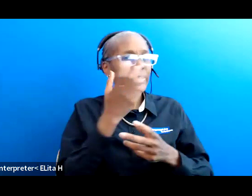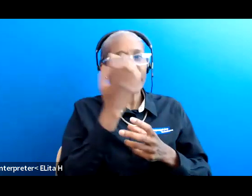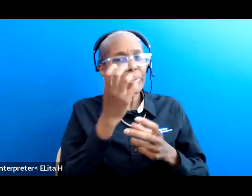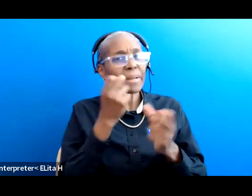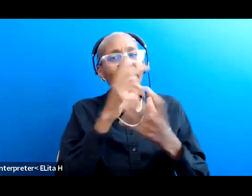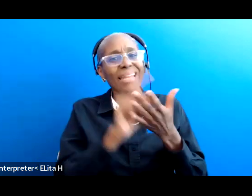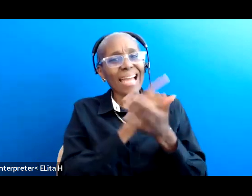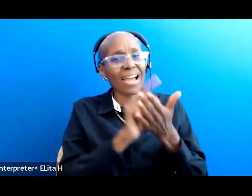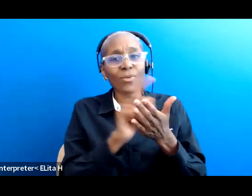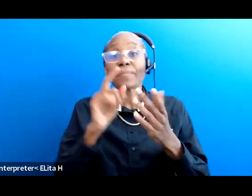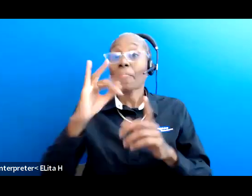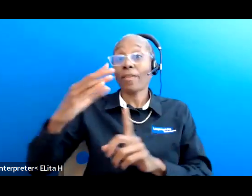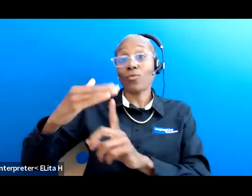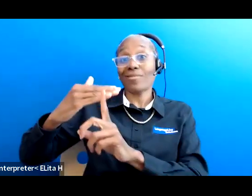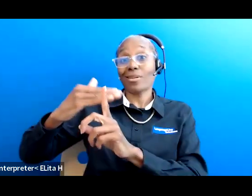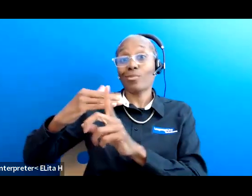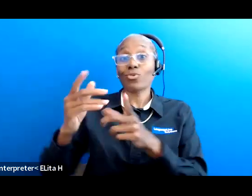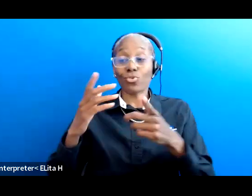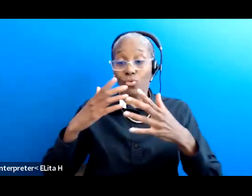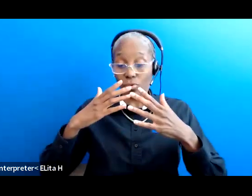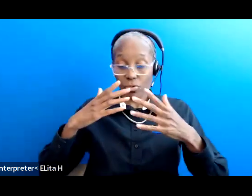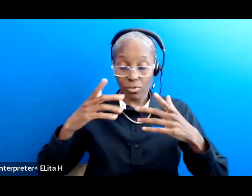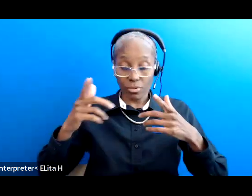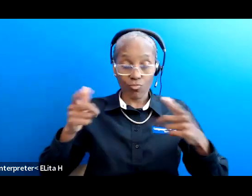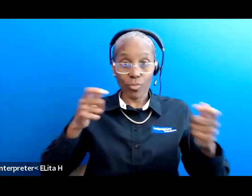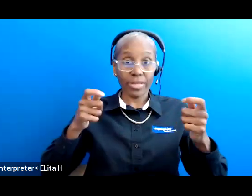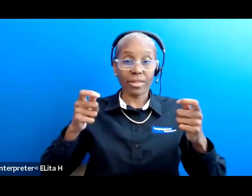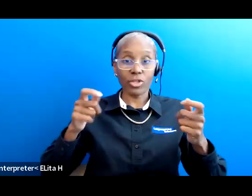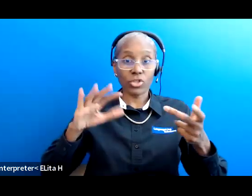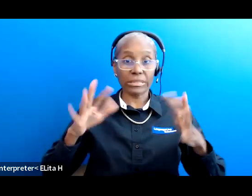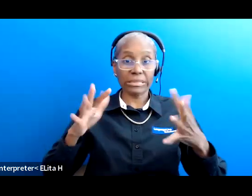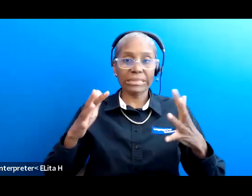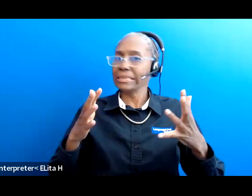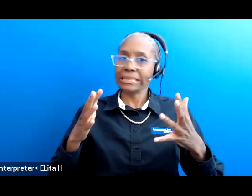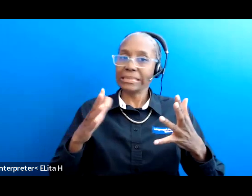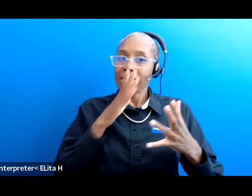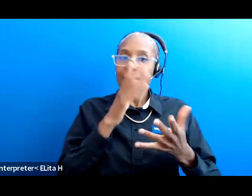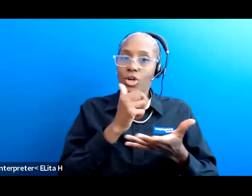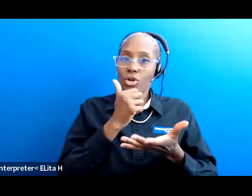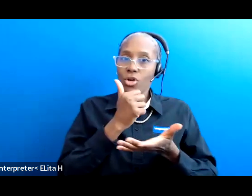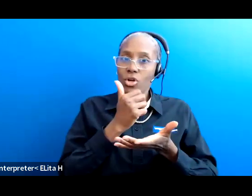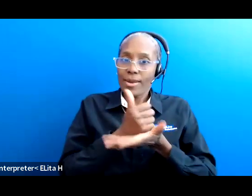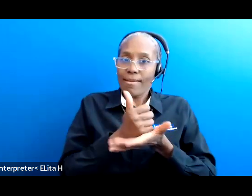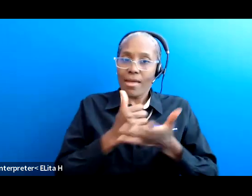not going to happen. So if you can get air conditioning, if you have that, if you have it, if